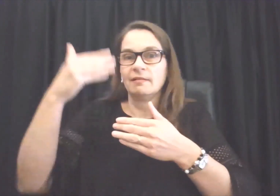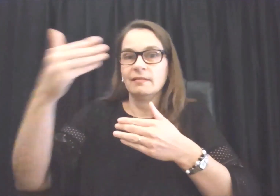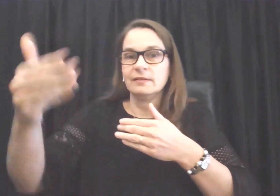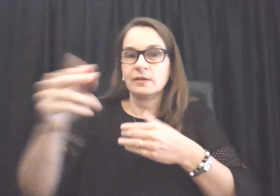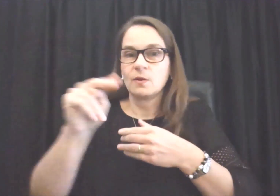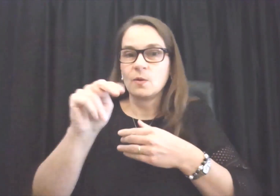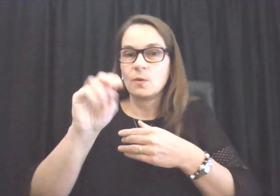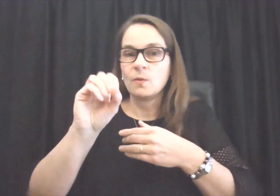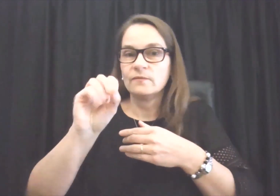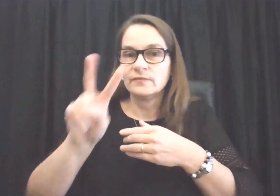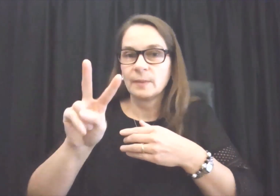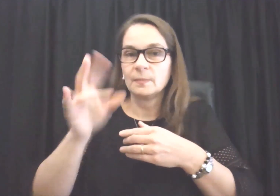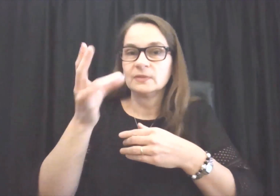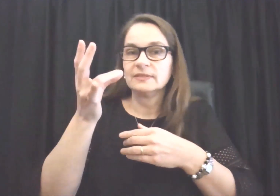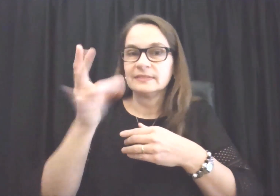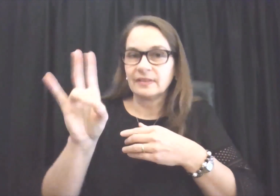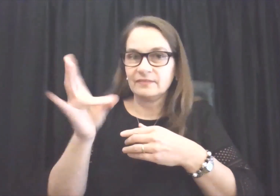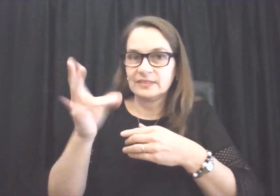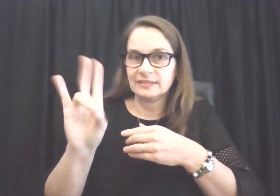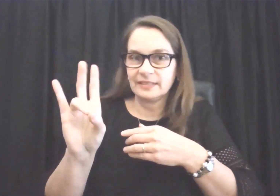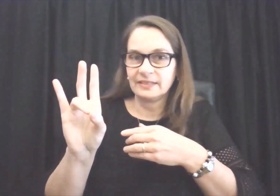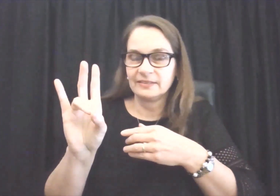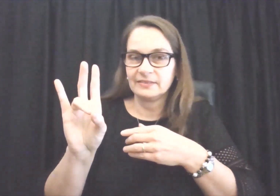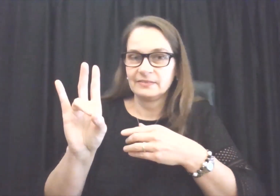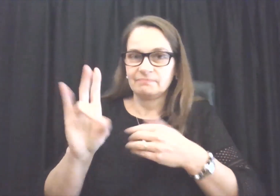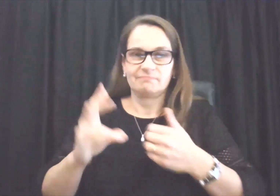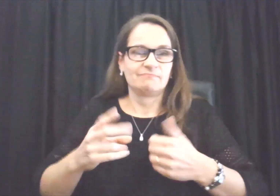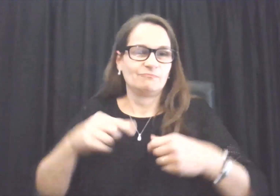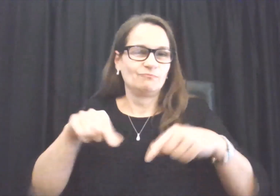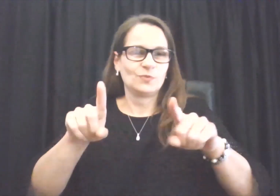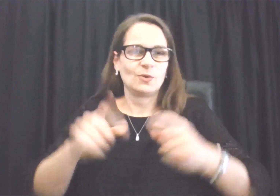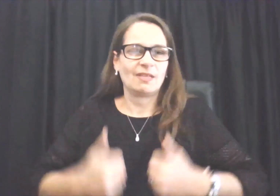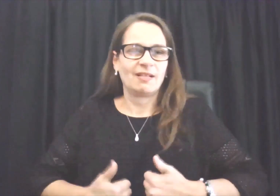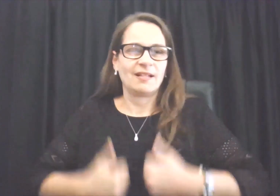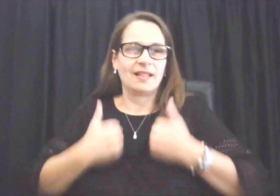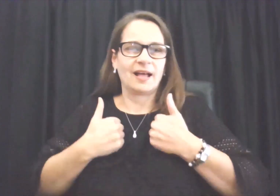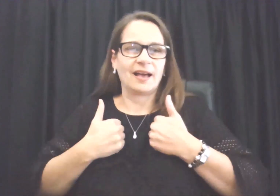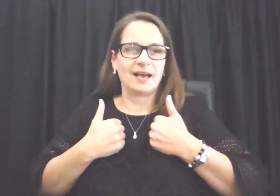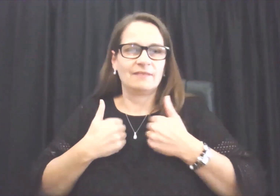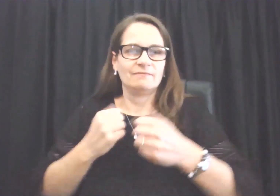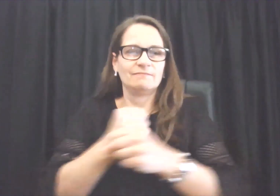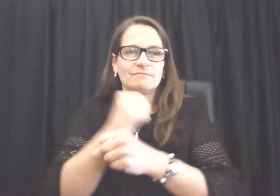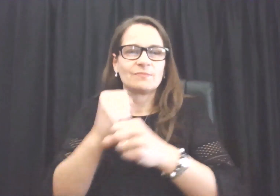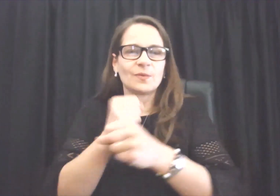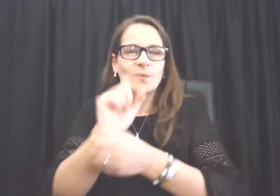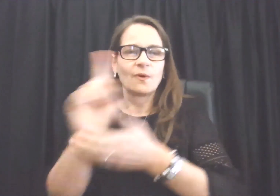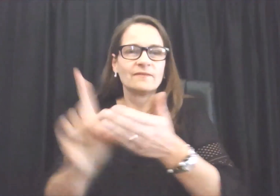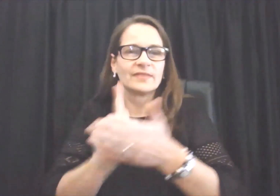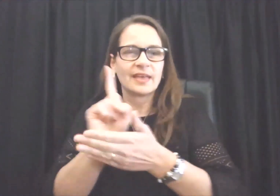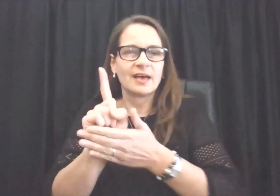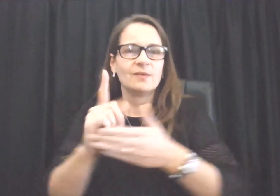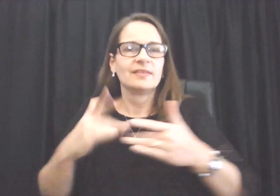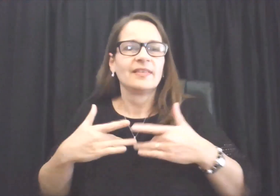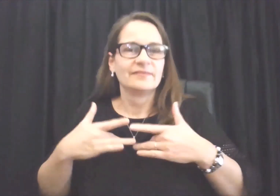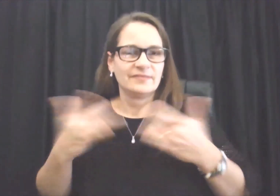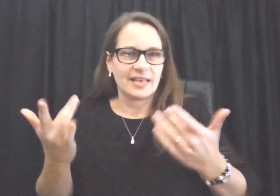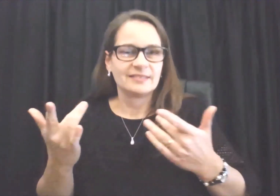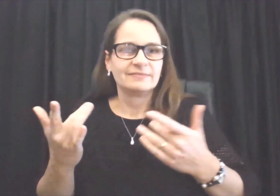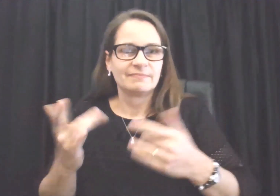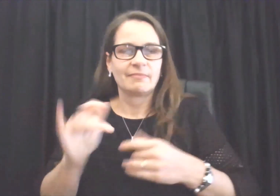and you'll have to wait until November 17th to find out who the winners are because we'll